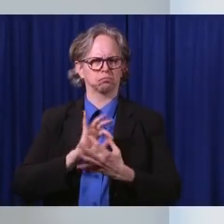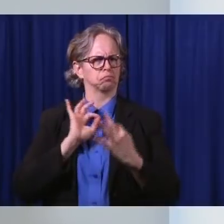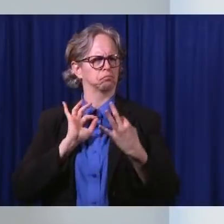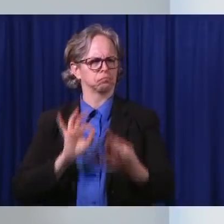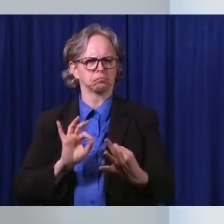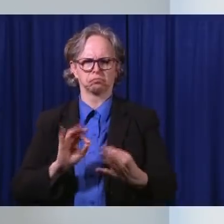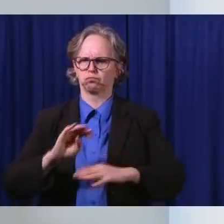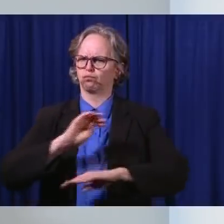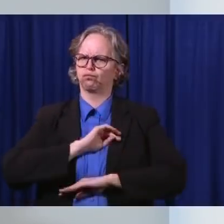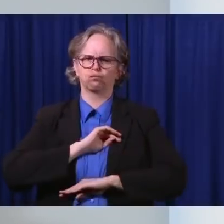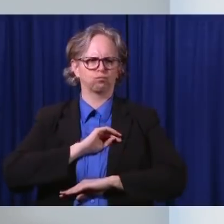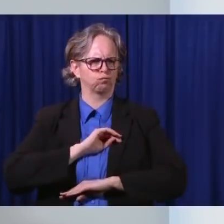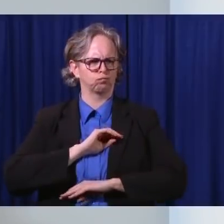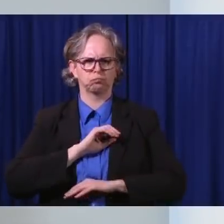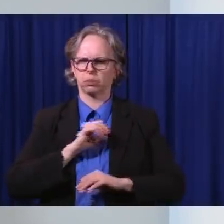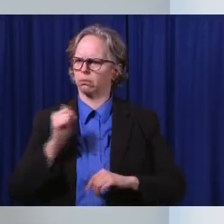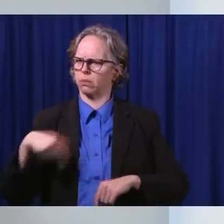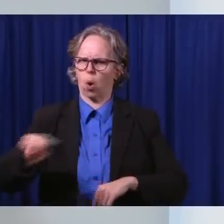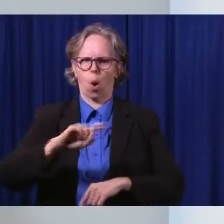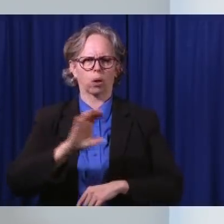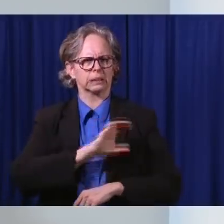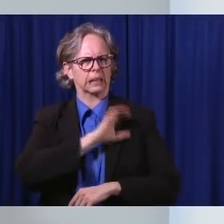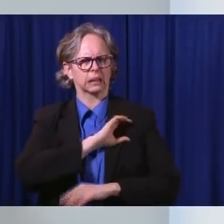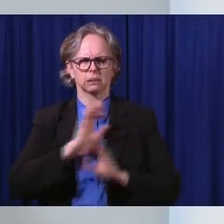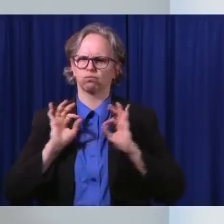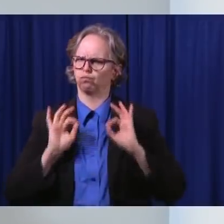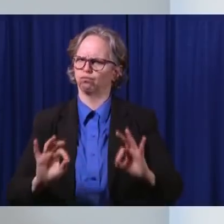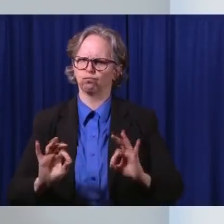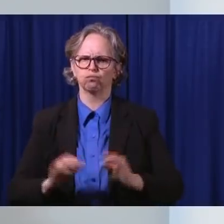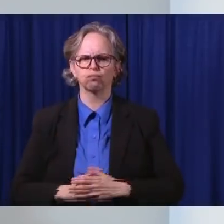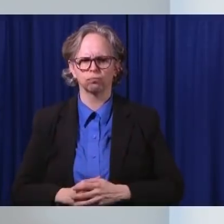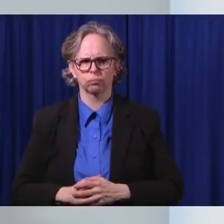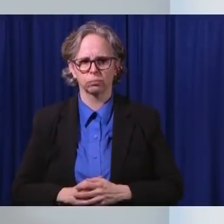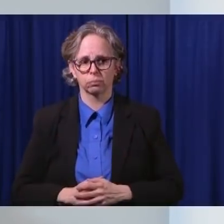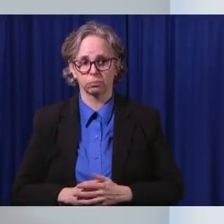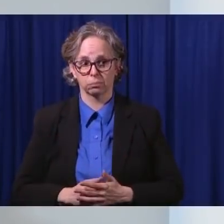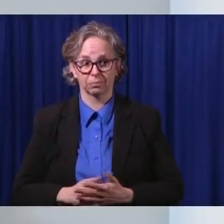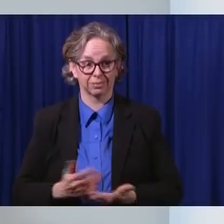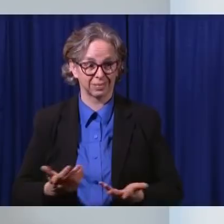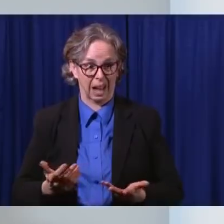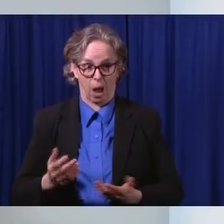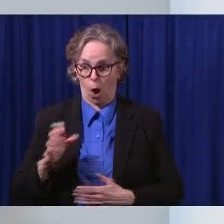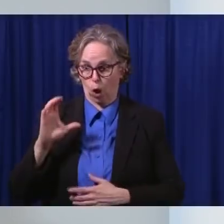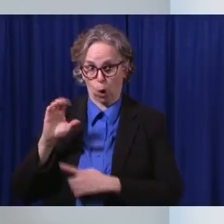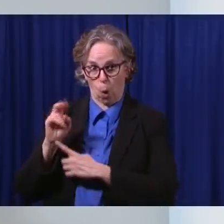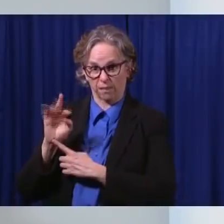I THINK THAT THE SYSTEM OF ELECTIONS SERVES EVERYBODY NEEDS